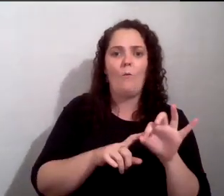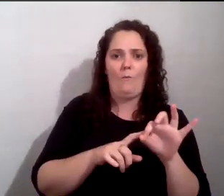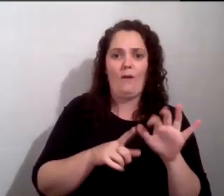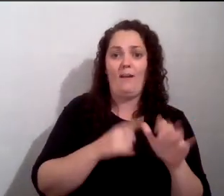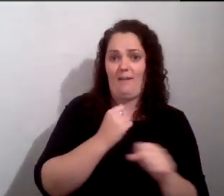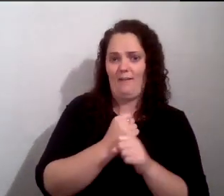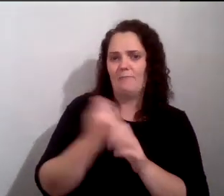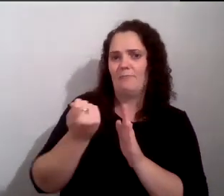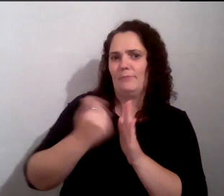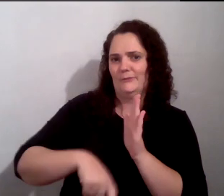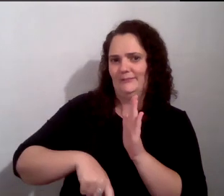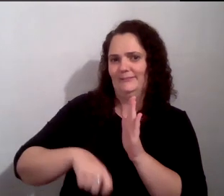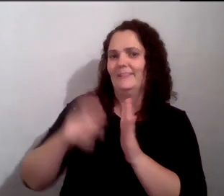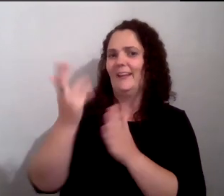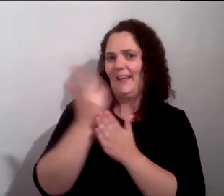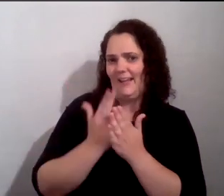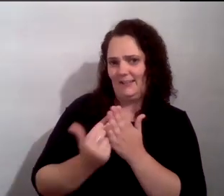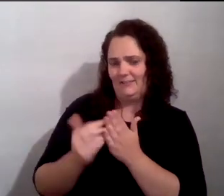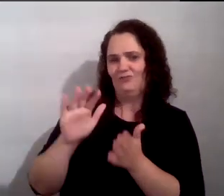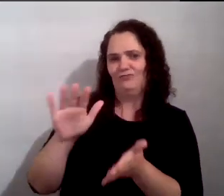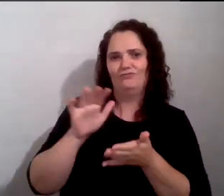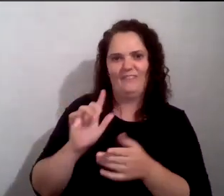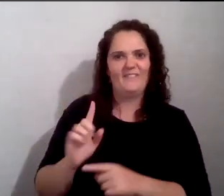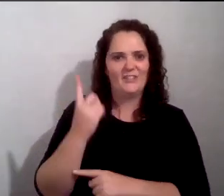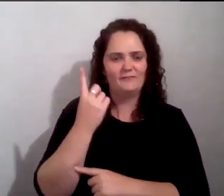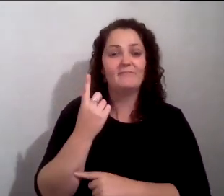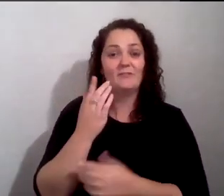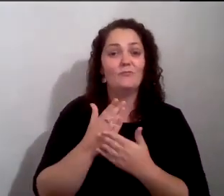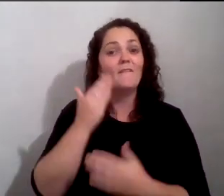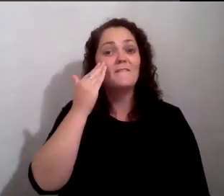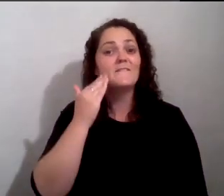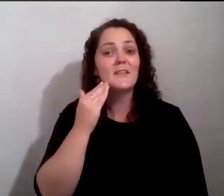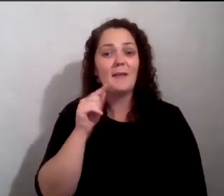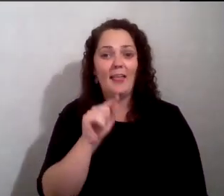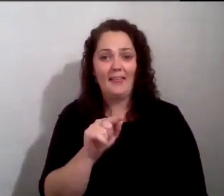Collection and it's also by a woman artist. Muntz-Adams